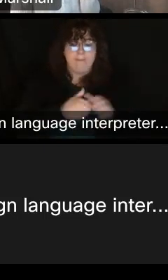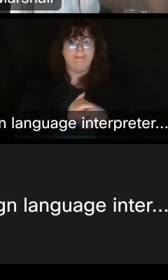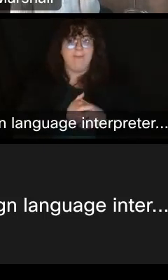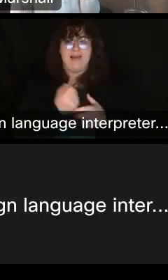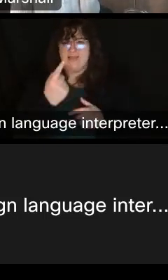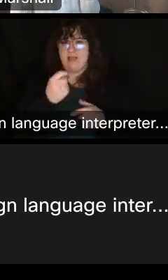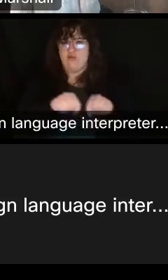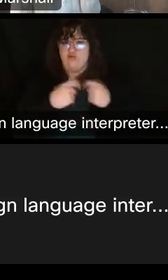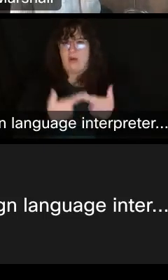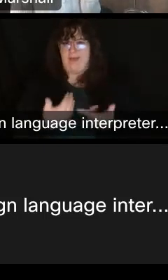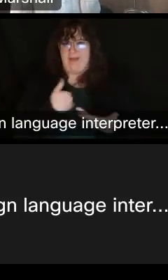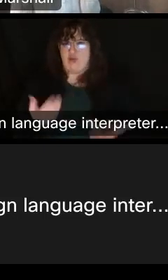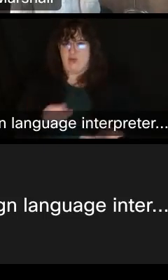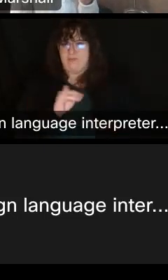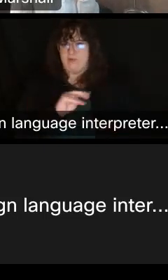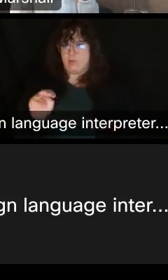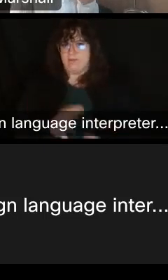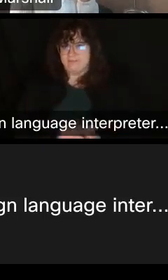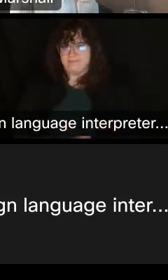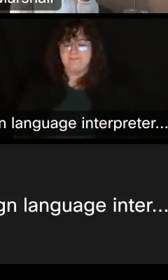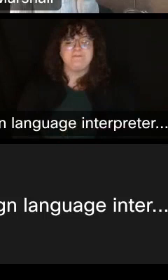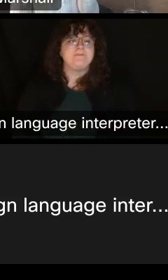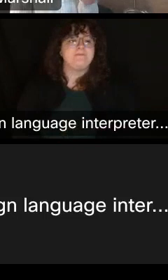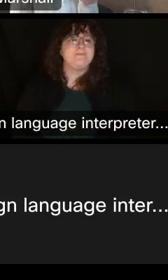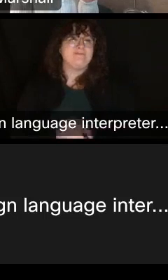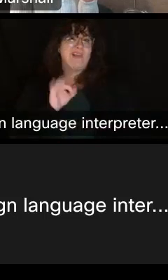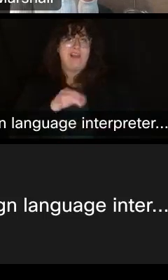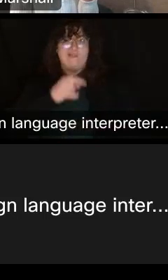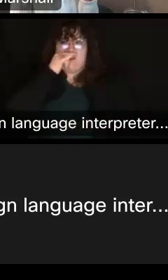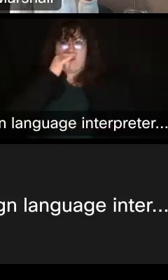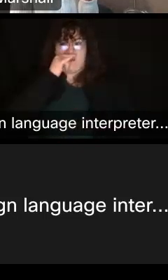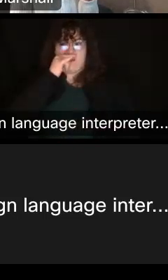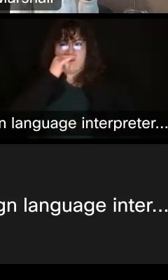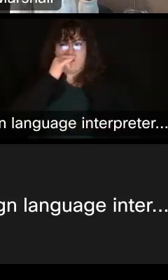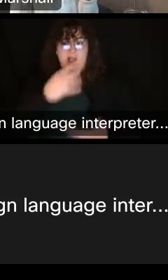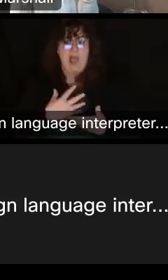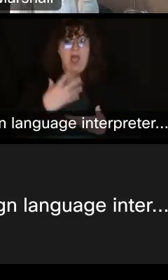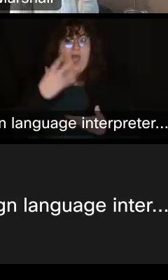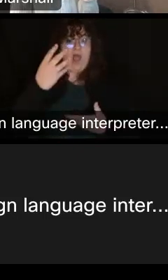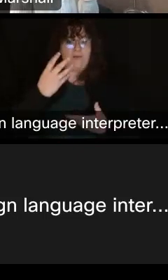the state of Minnesota. If a kid goes out of care, out of home into care,